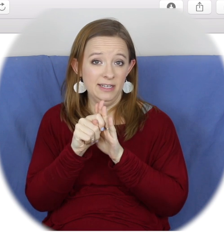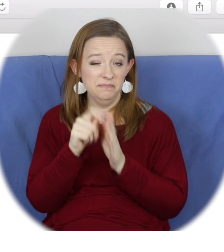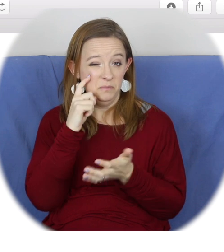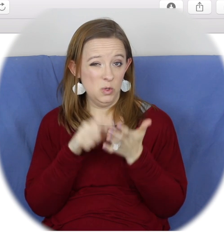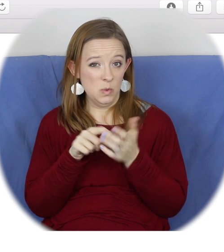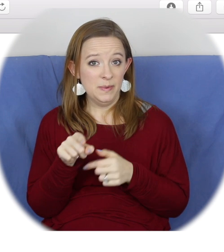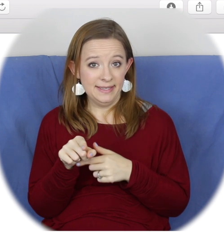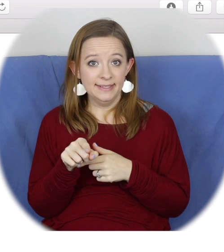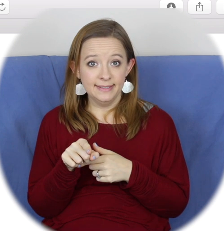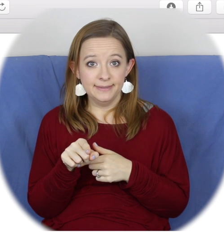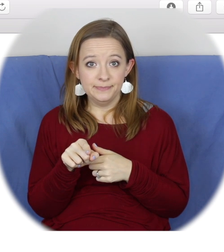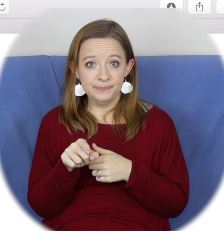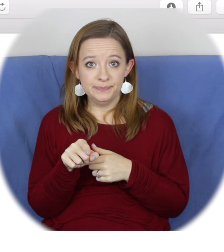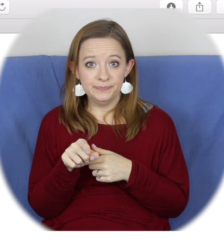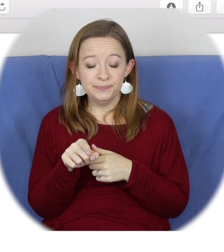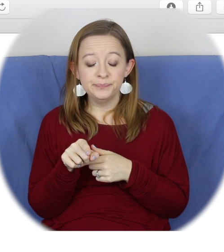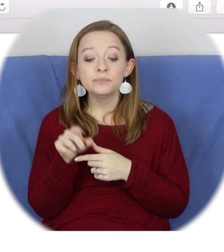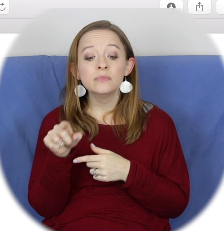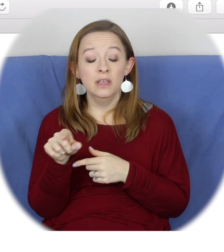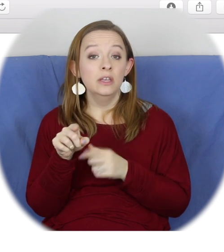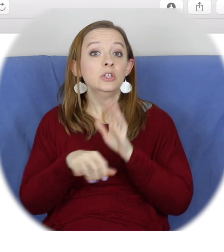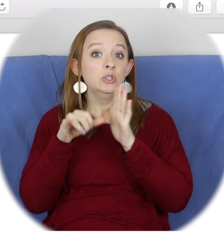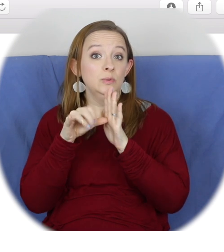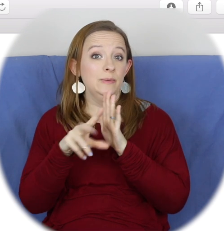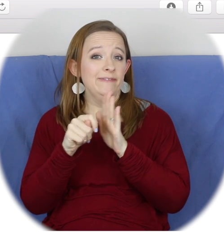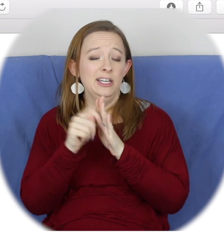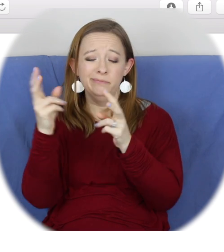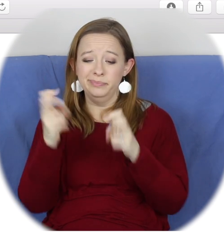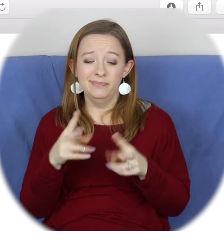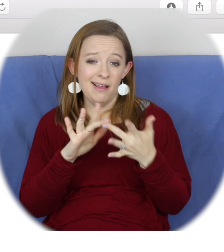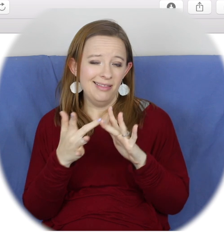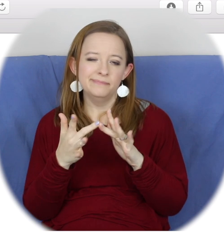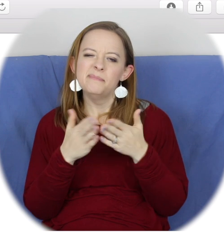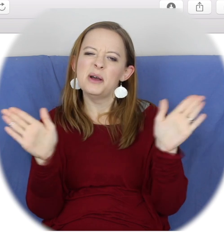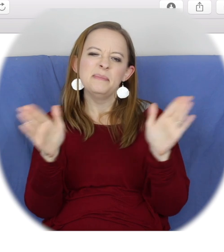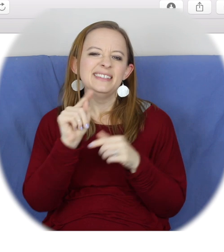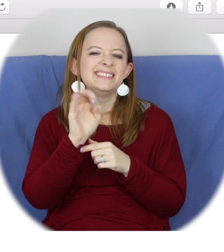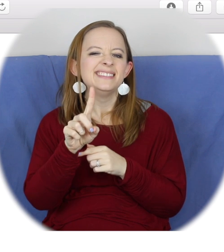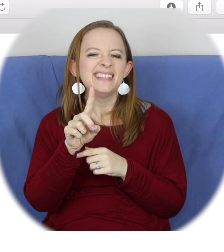As you can see here, I just have a Youtube video that I just downloaded from online, it's a TED Talk.